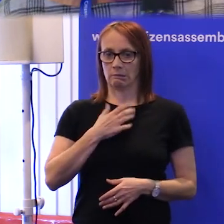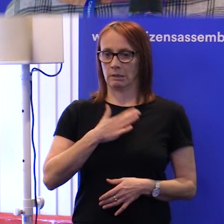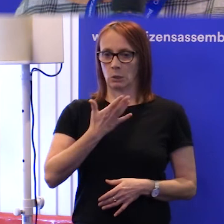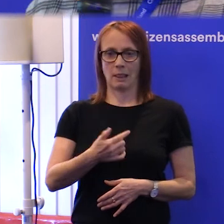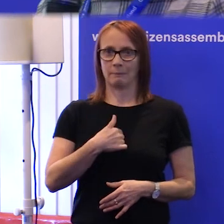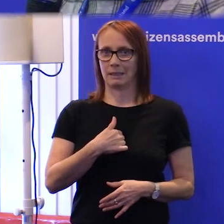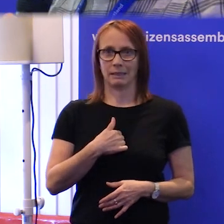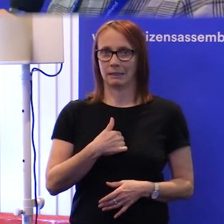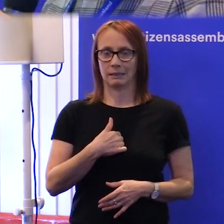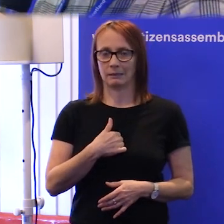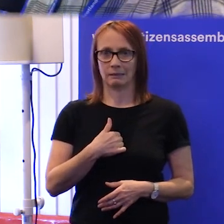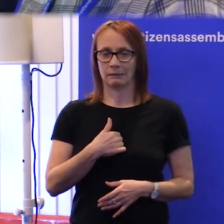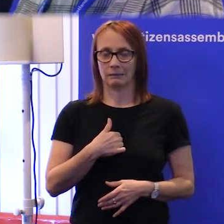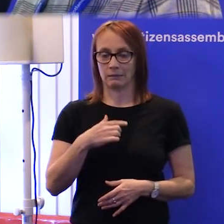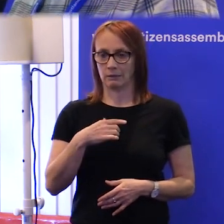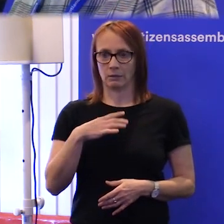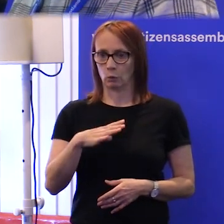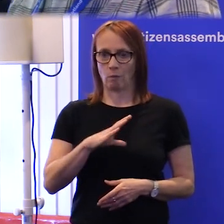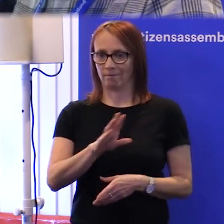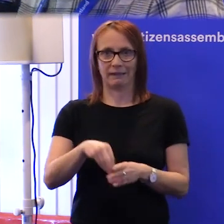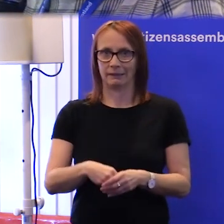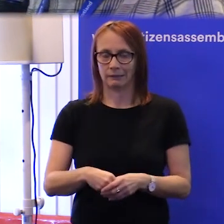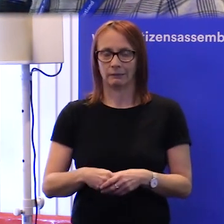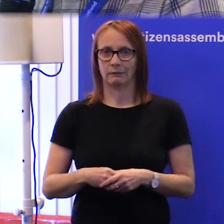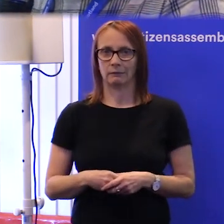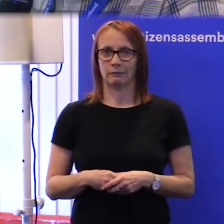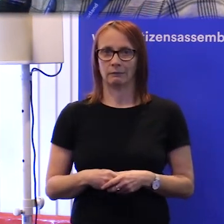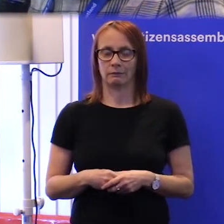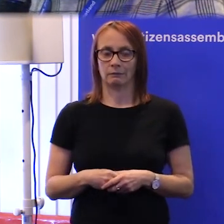fit in and that comes across really strongly with this idea of groupthink